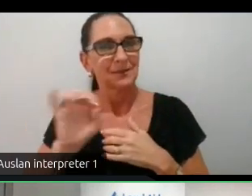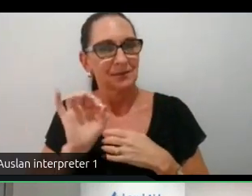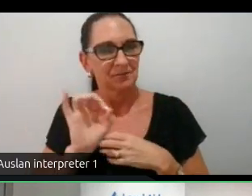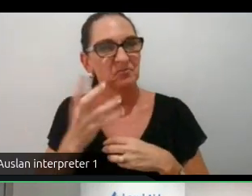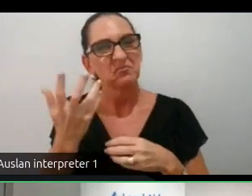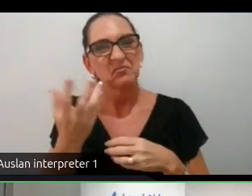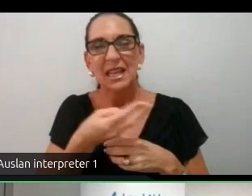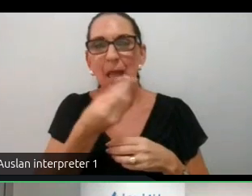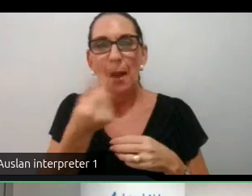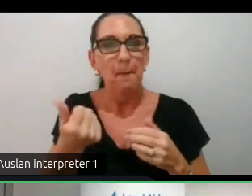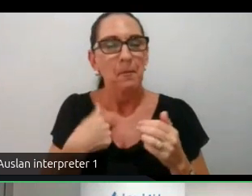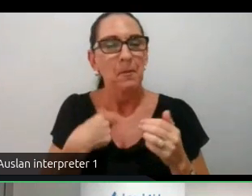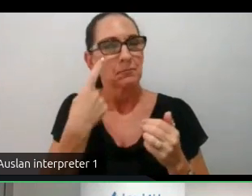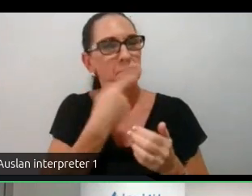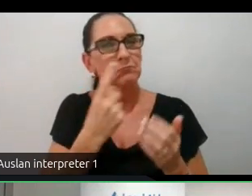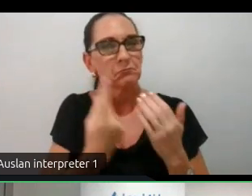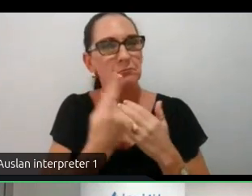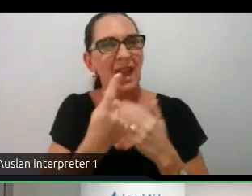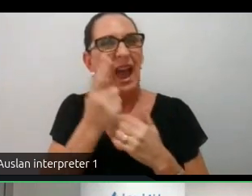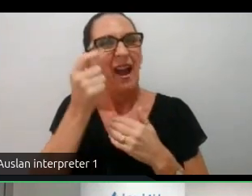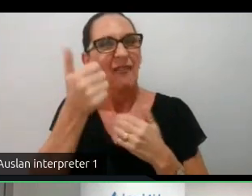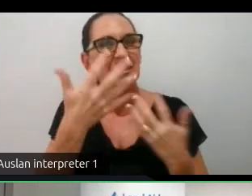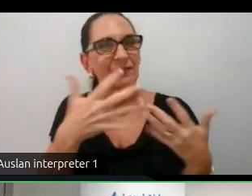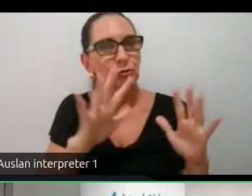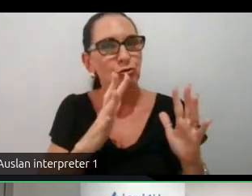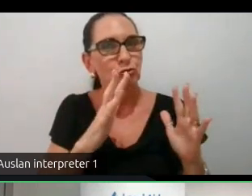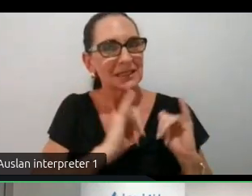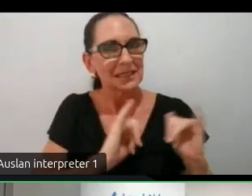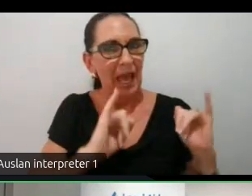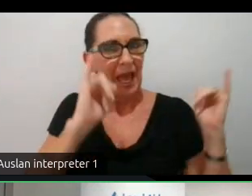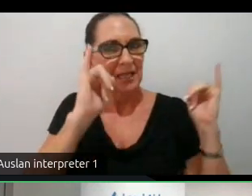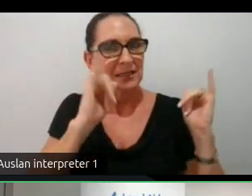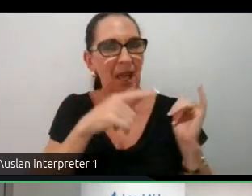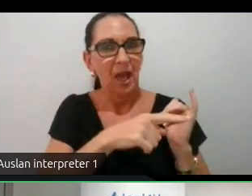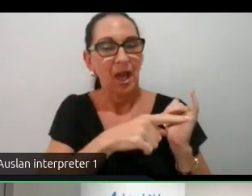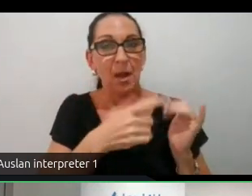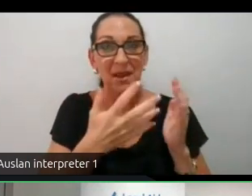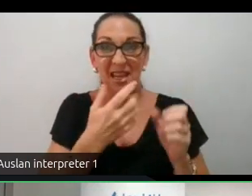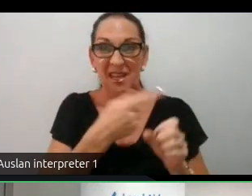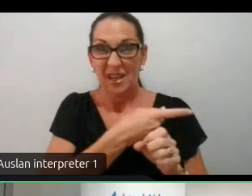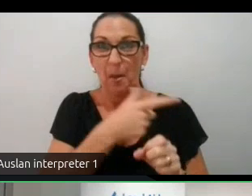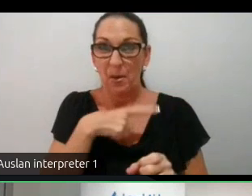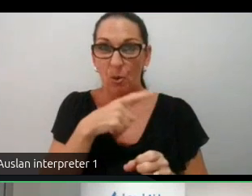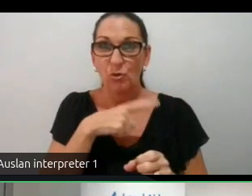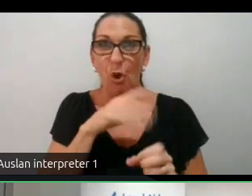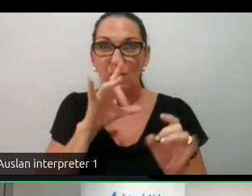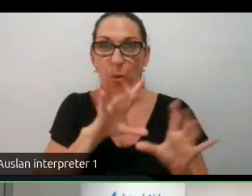of the more typical legal issues that we see after a disaster, either caused by having been through a